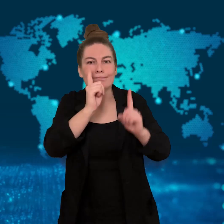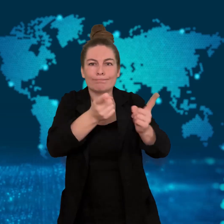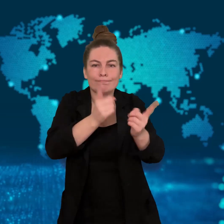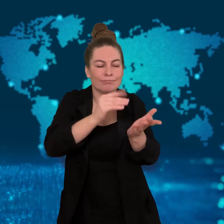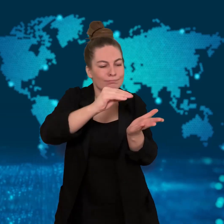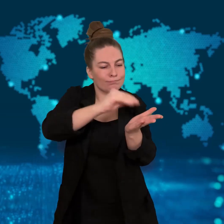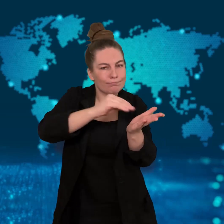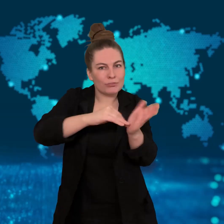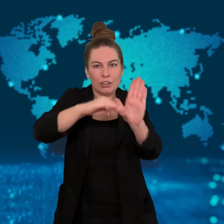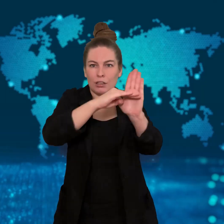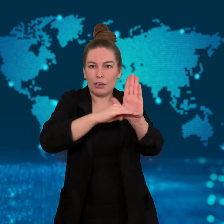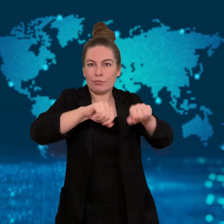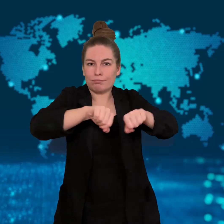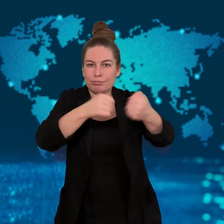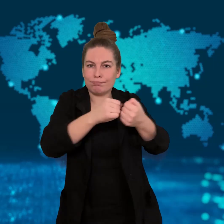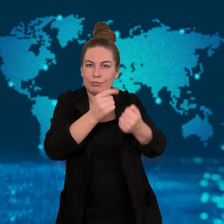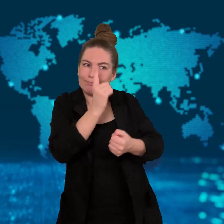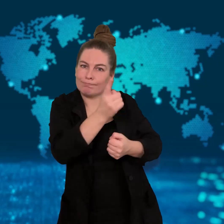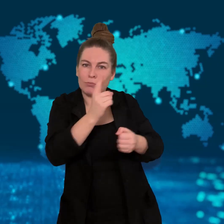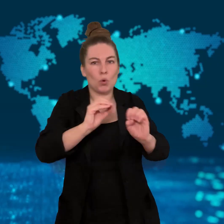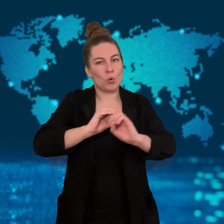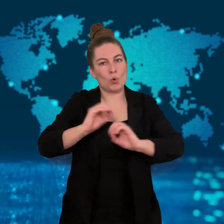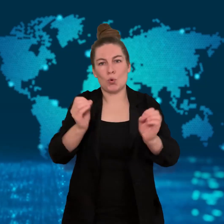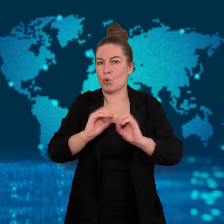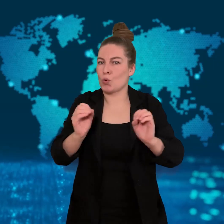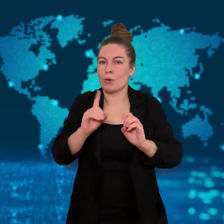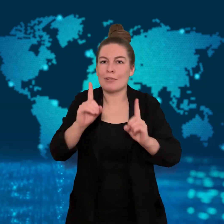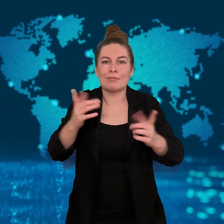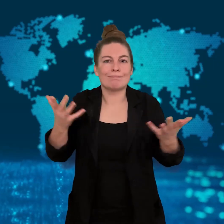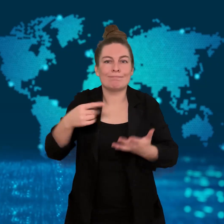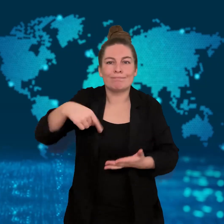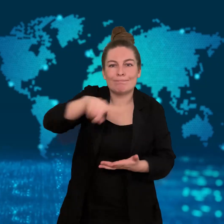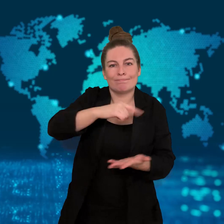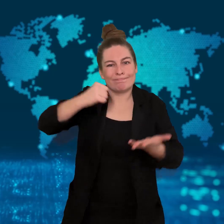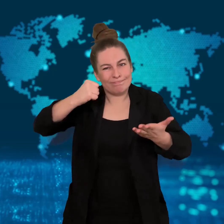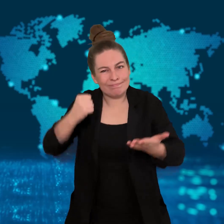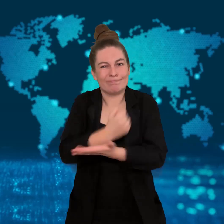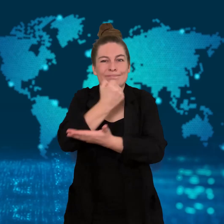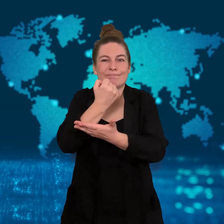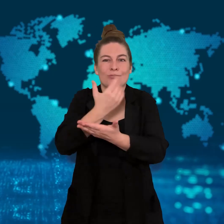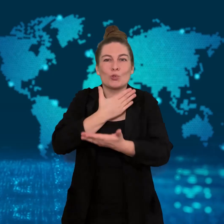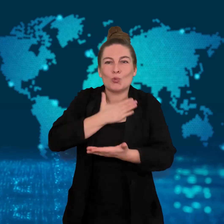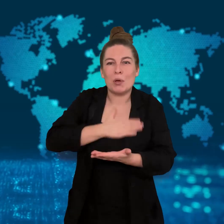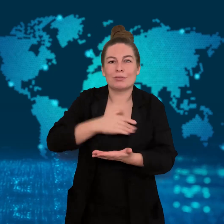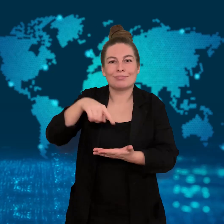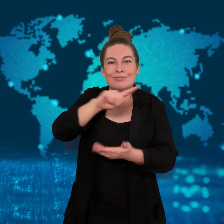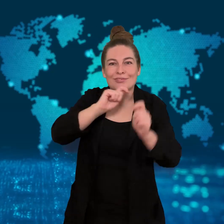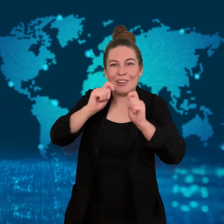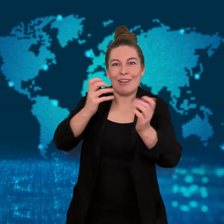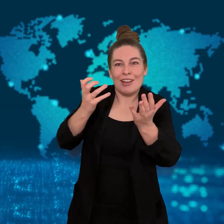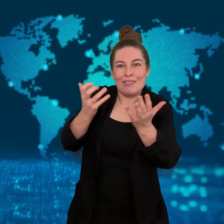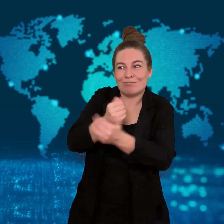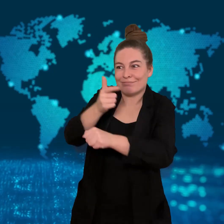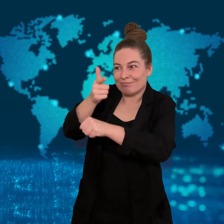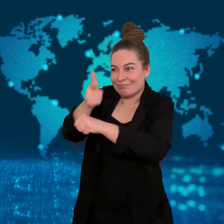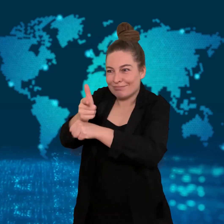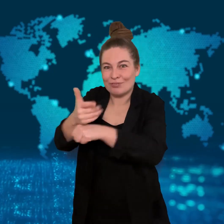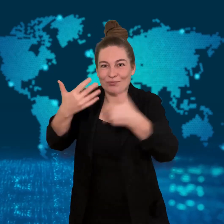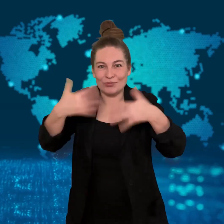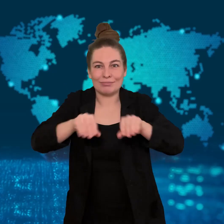allowed to report on the protest.